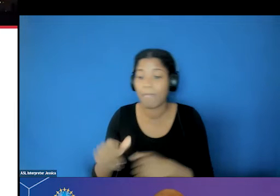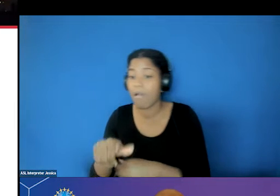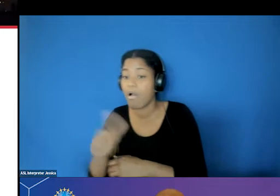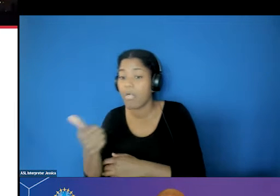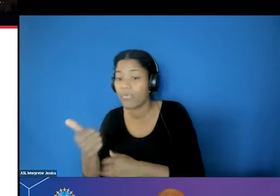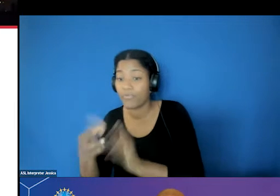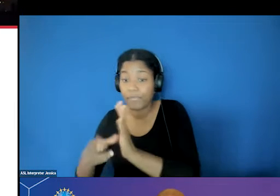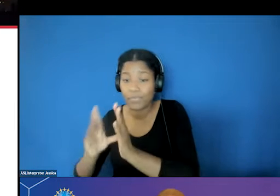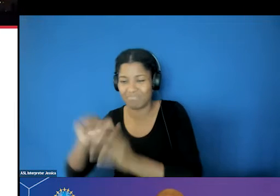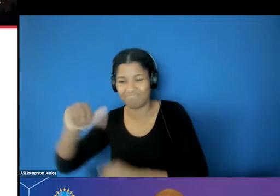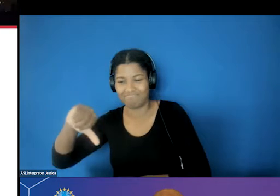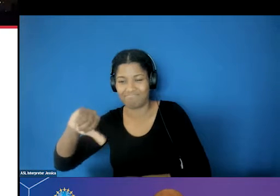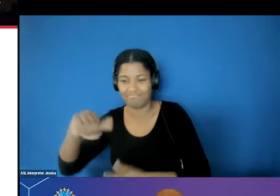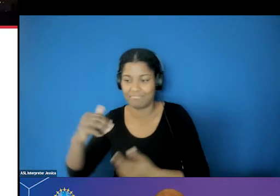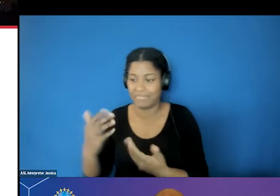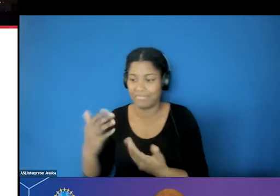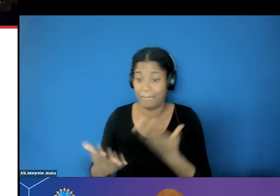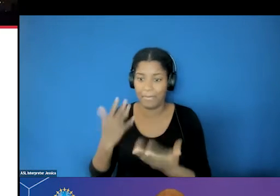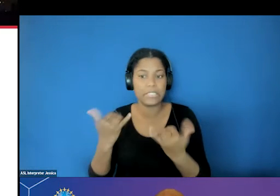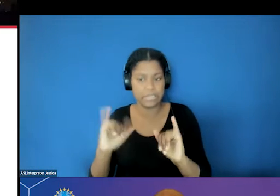that we still may be able to fund it,